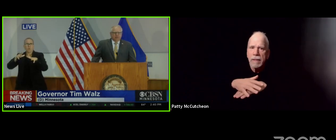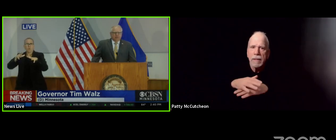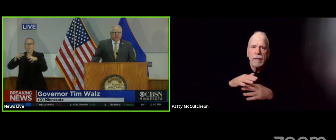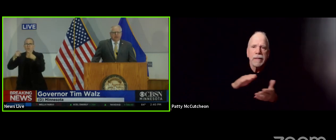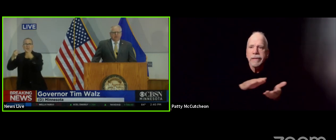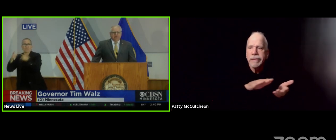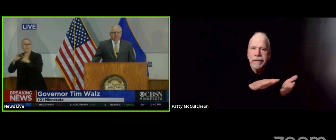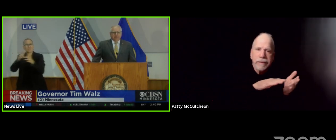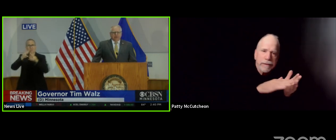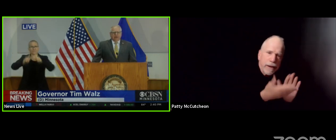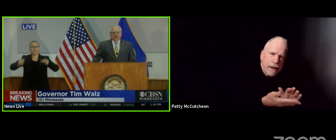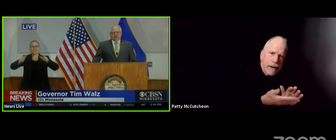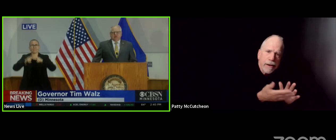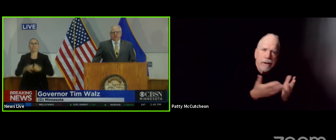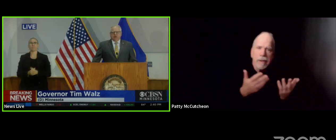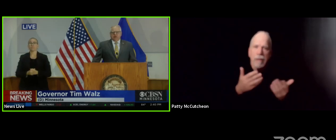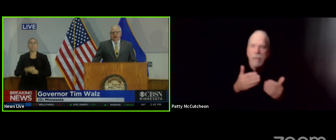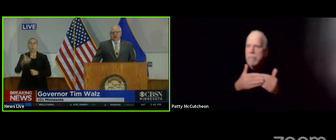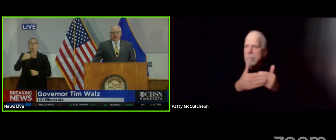THE THING THAT I'M A LITTLE BIT, I GUESS, FRUSTRATED ABOUT, I WAS